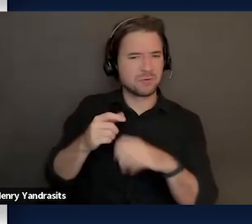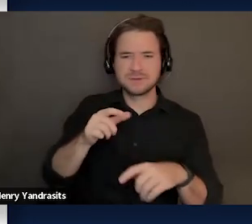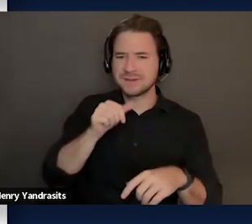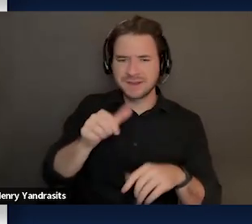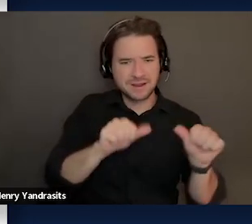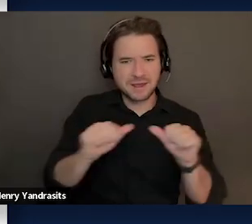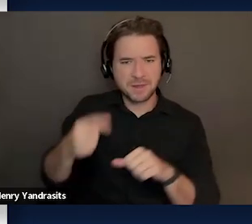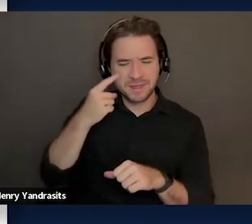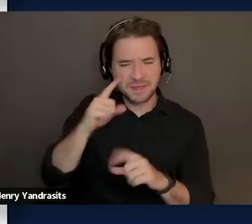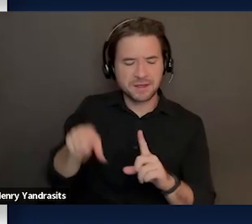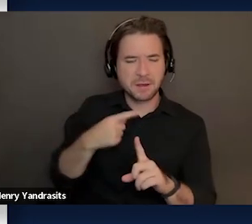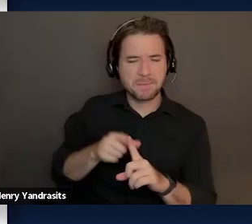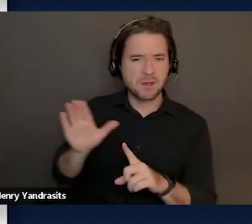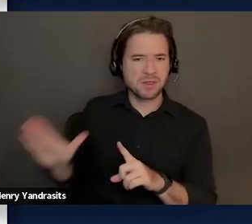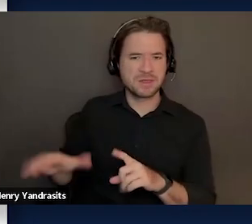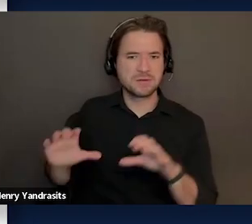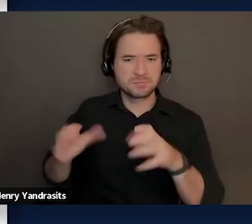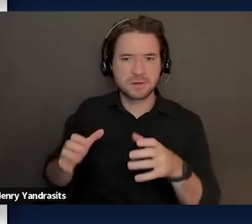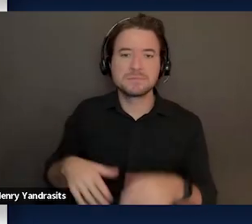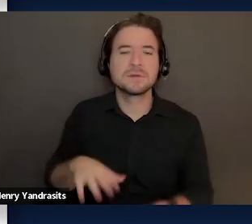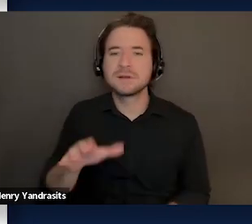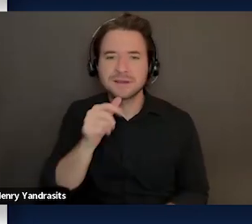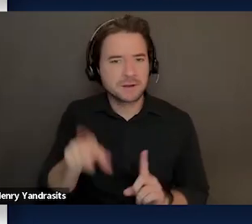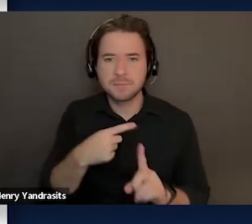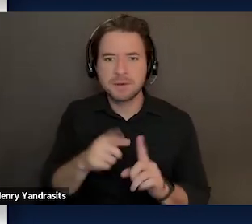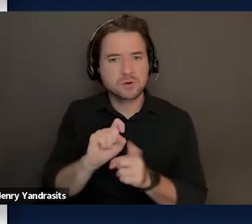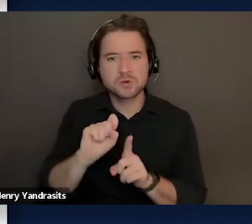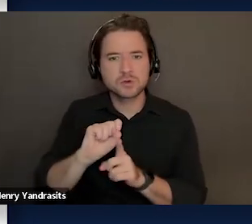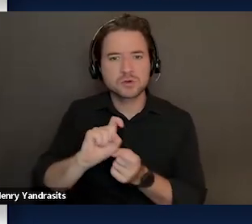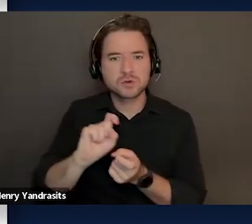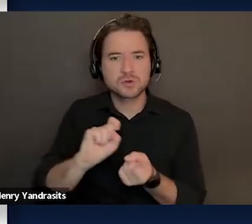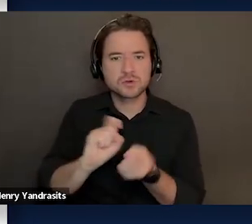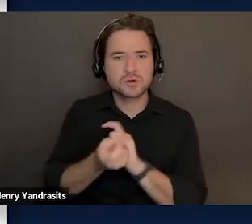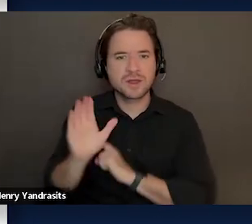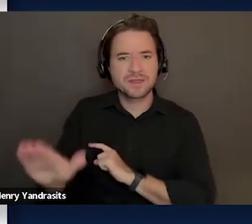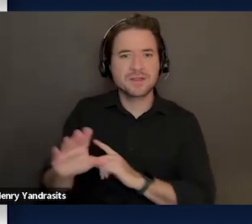Addressing individual pathology isn't about changing those social, economic, or environmental conditions.